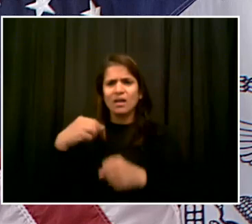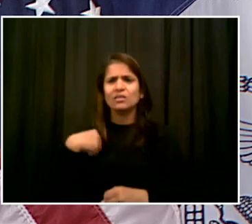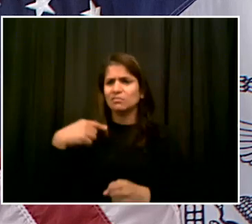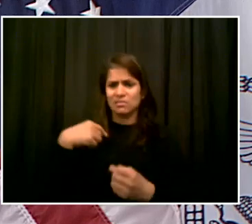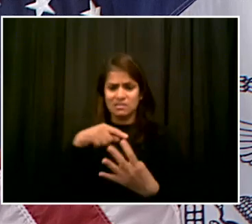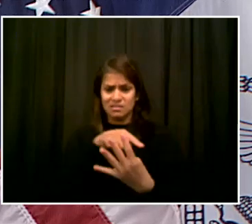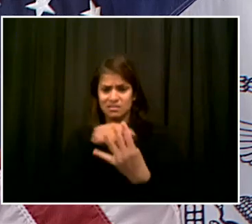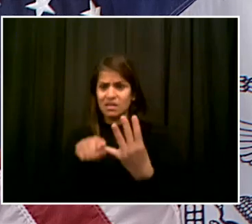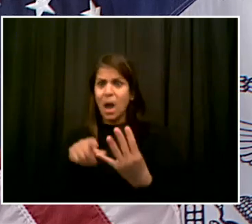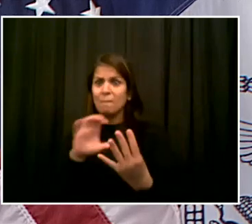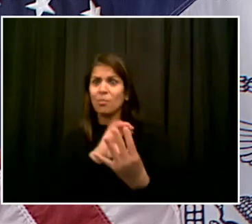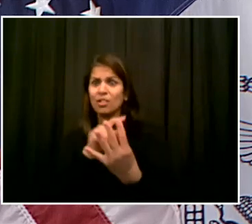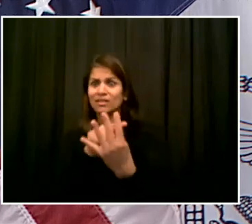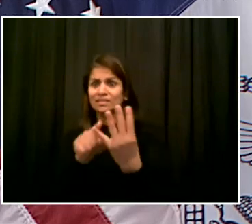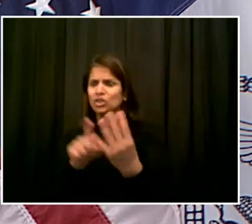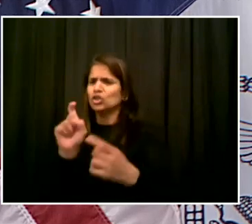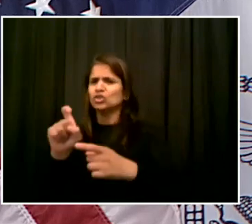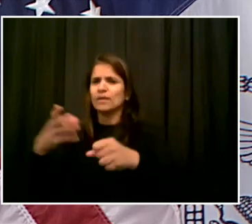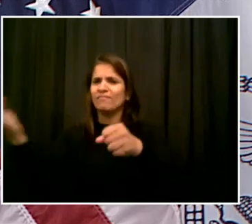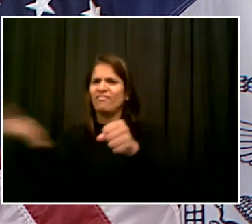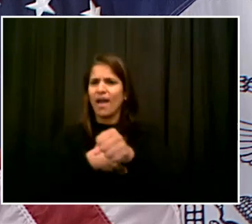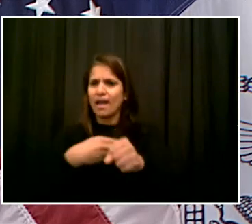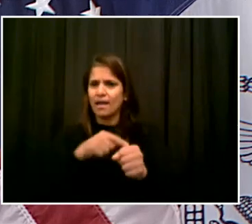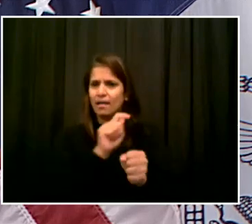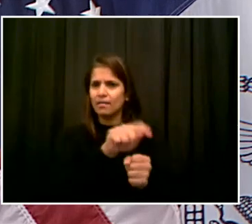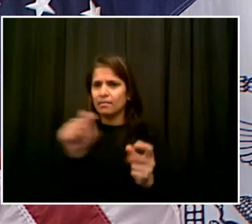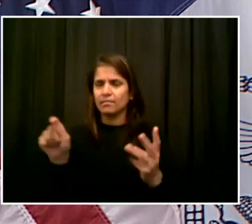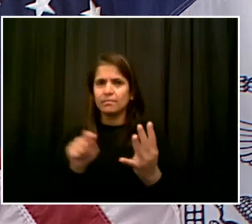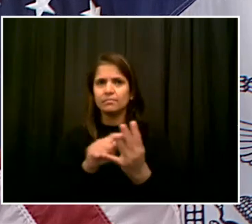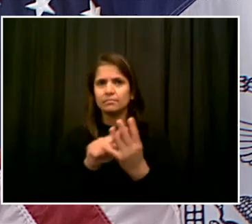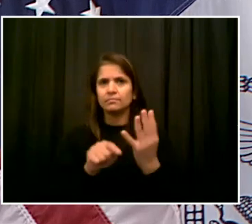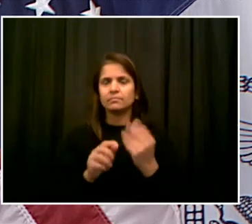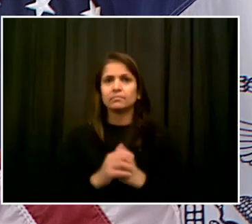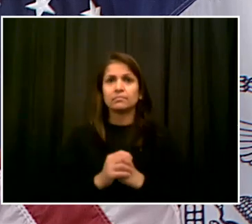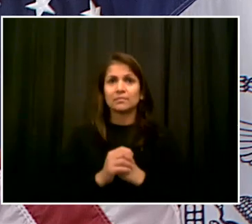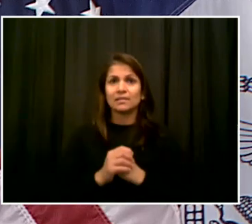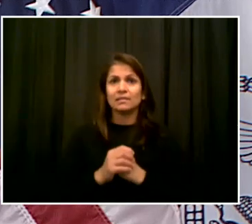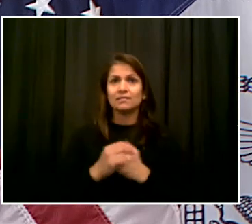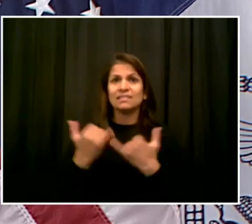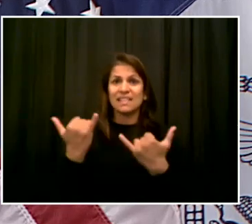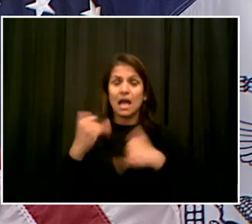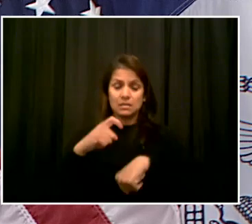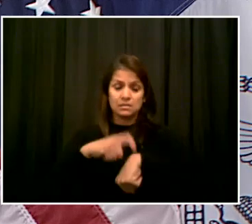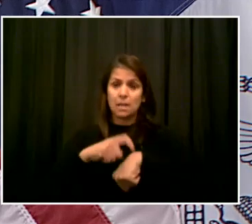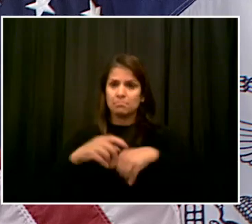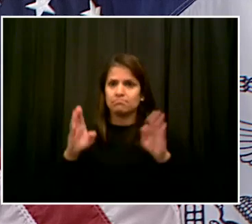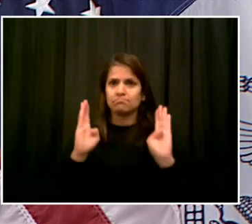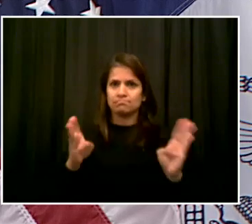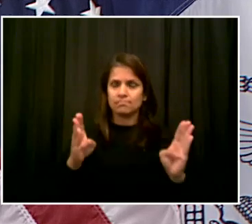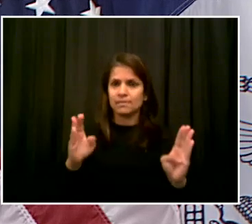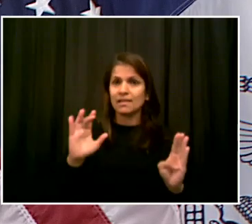I'M CONFIDNET E W CULOD GET TO A BILL THAT MAKES SENSE. ON THEC URW,FE I